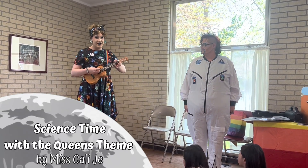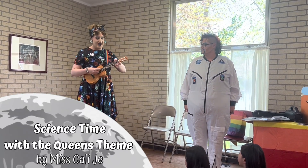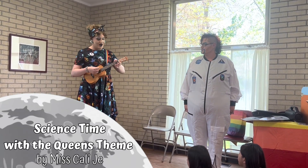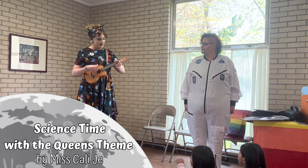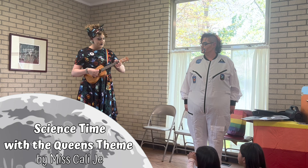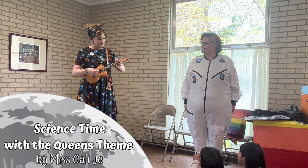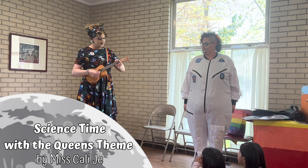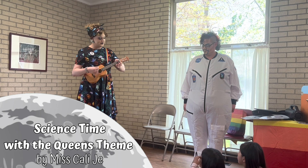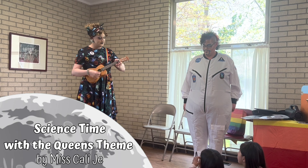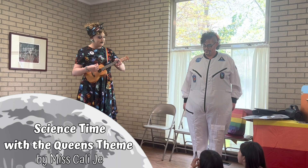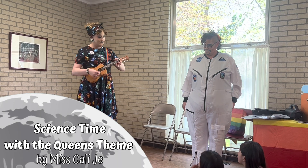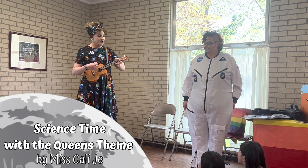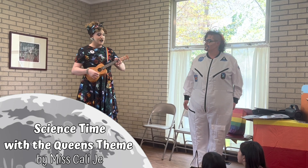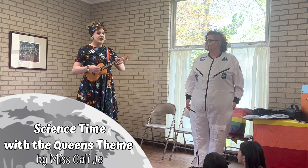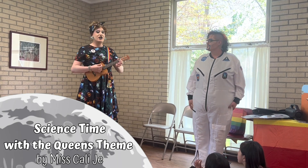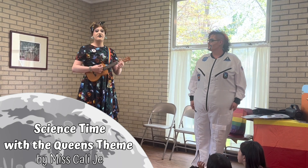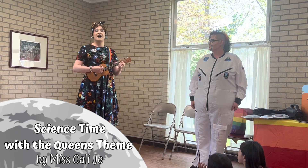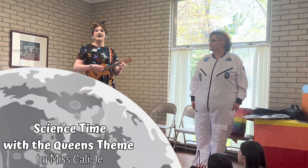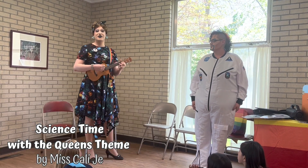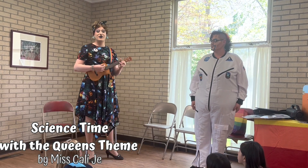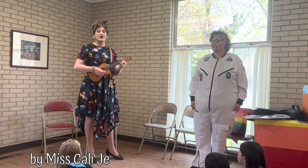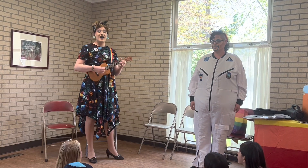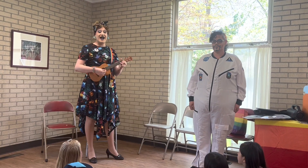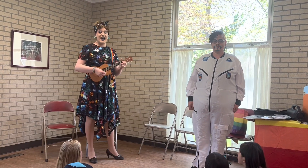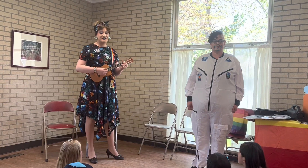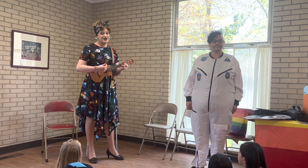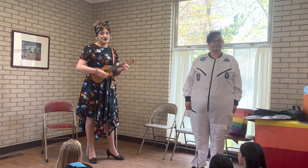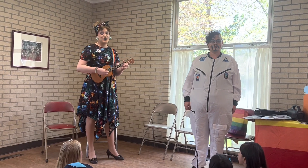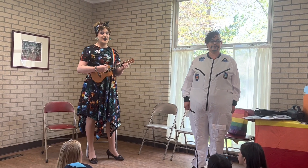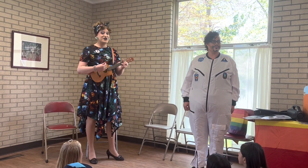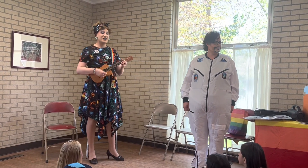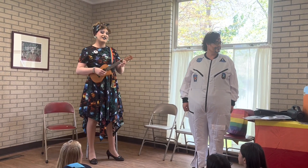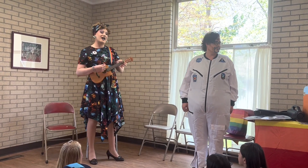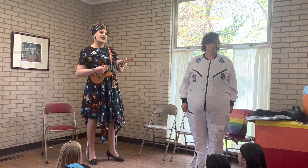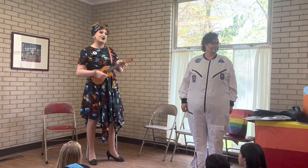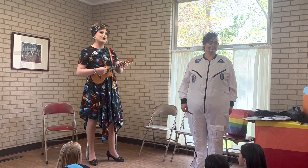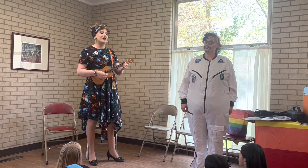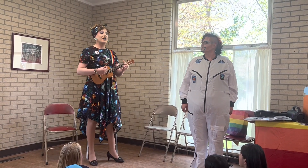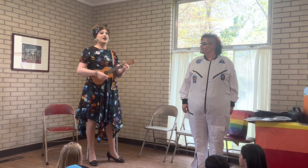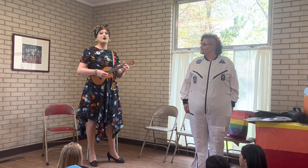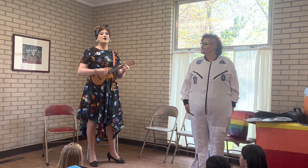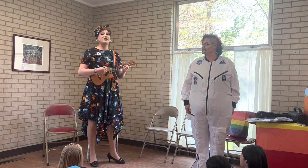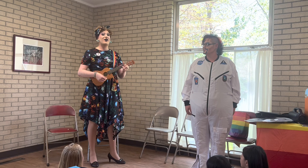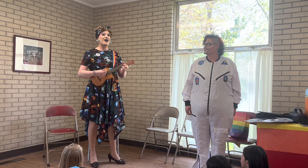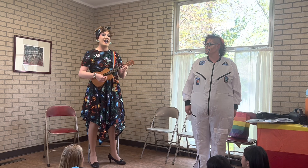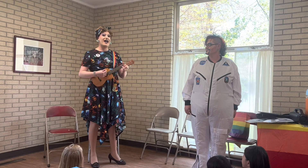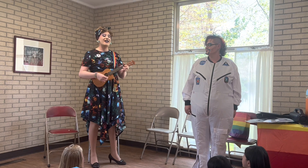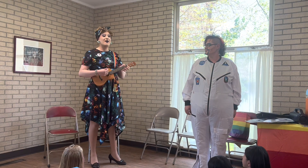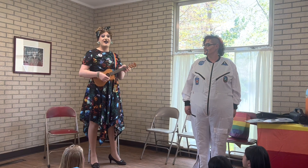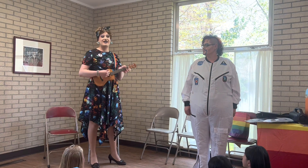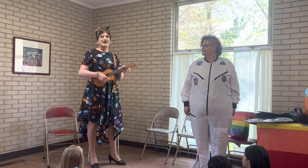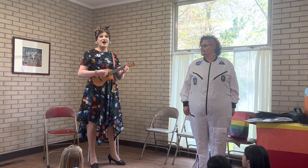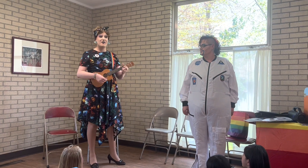Here you go! {Music} You've got to ask those questions. Got to use your head. Make some